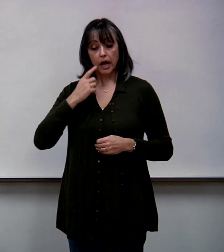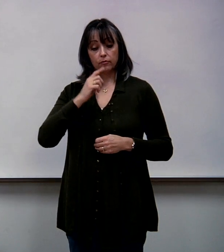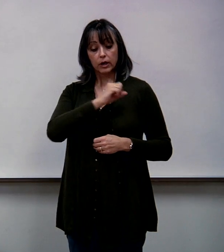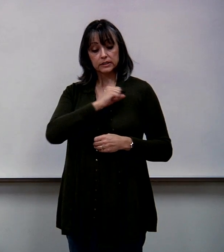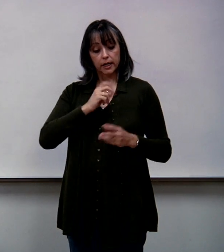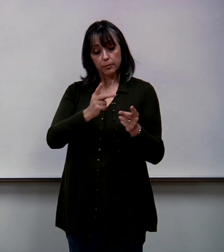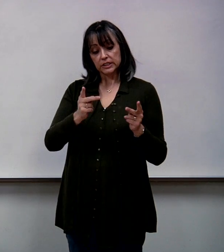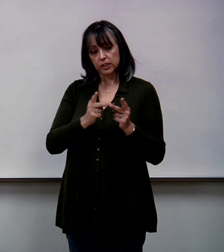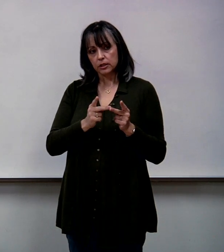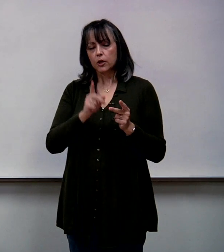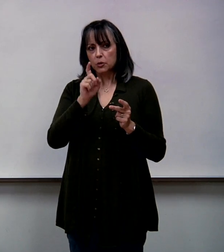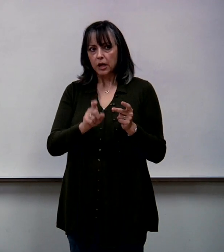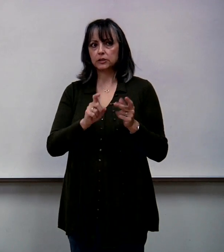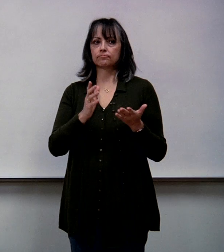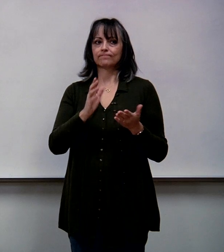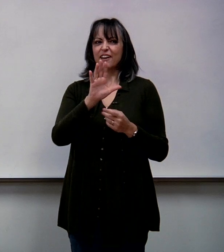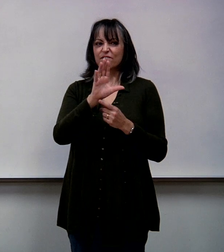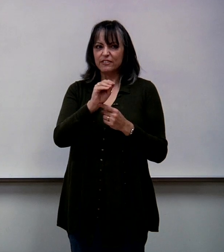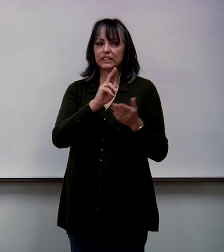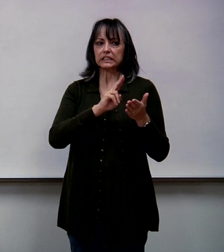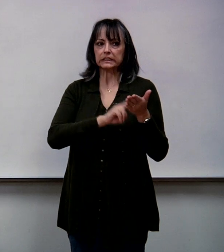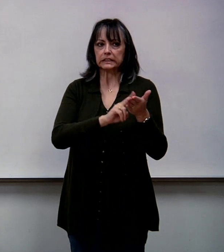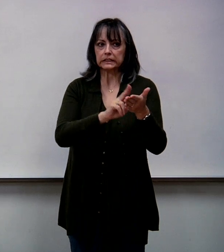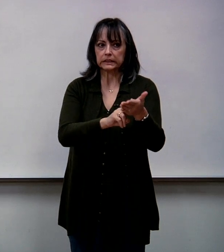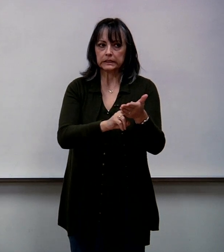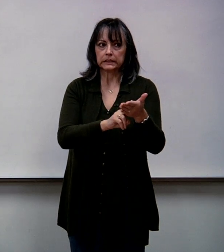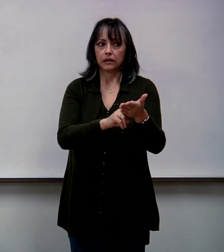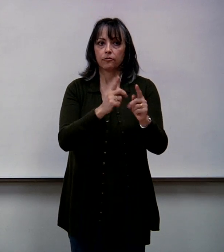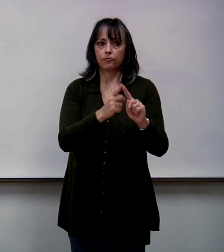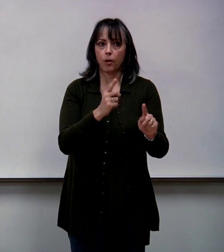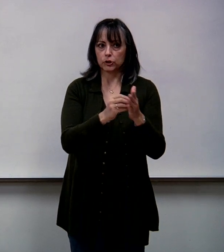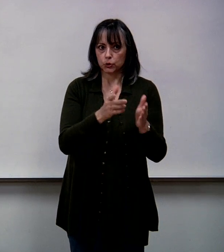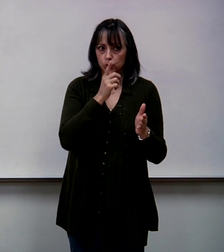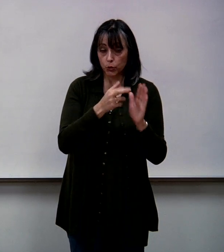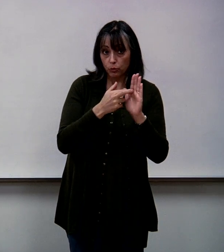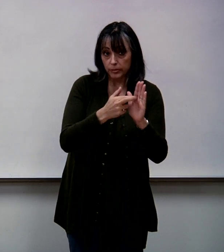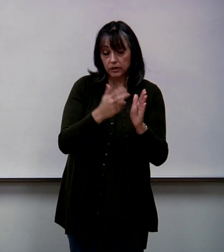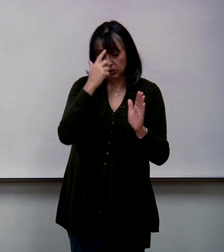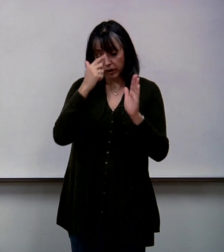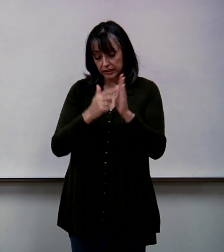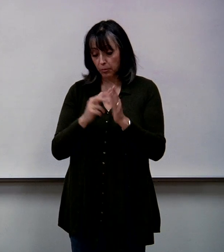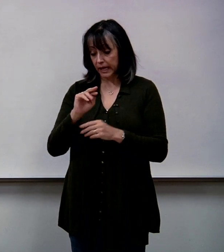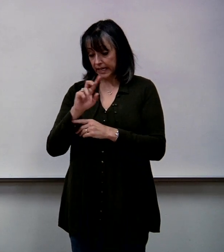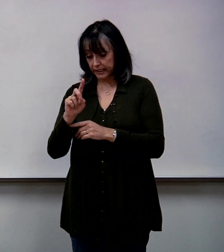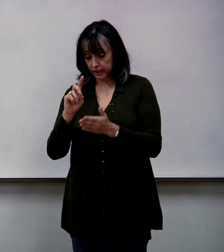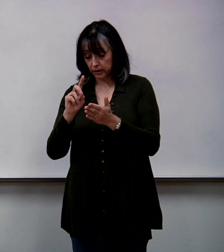position you'll need 50 signatures from the students you plan to represent So if you're the NTID senator, you need fifty signatures,